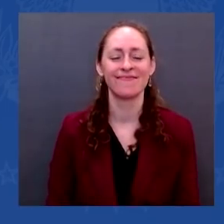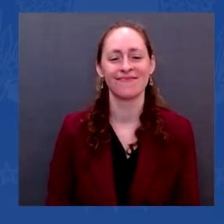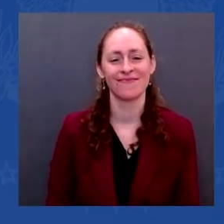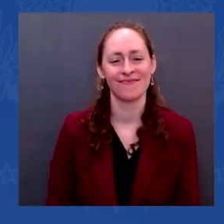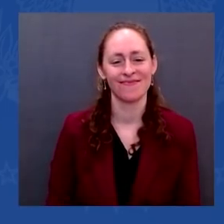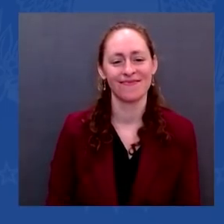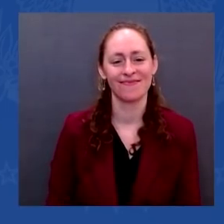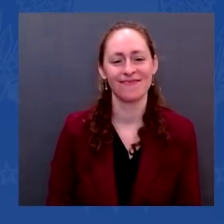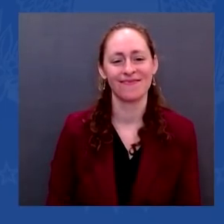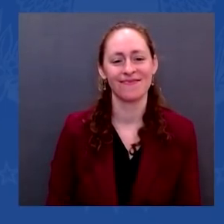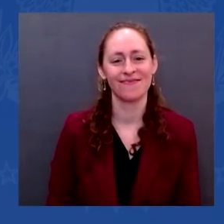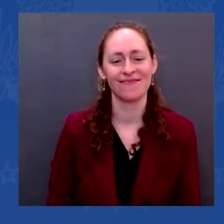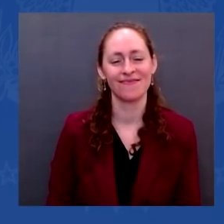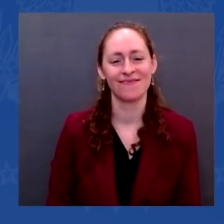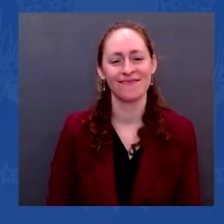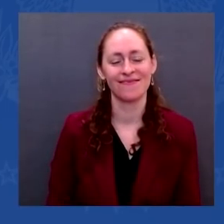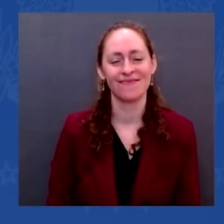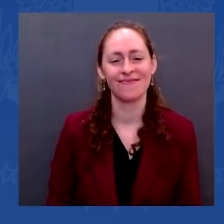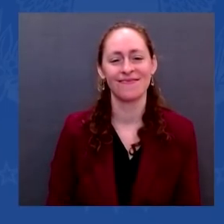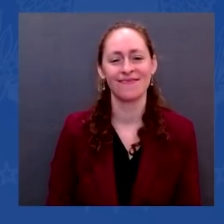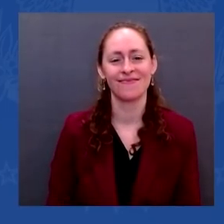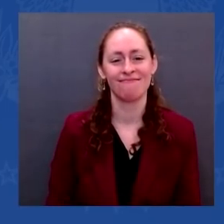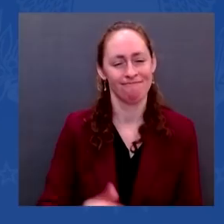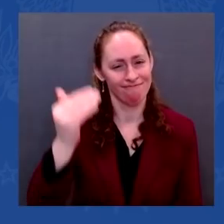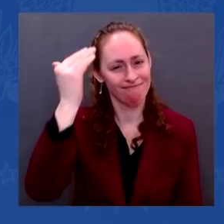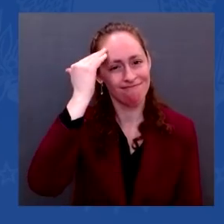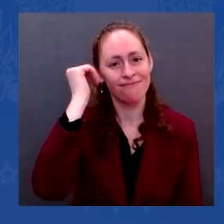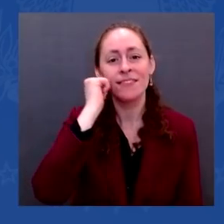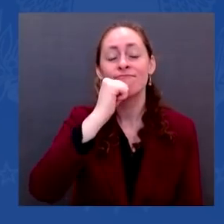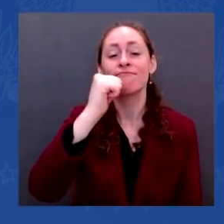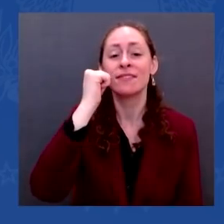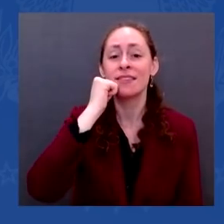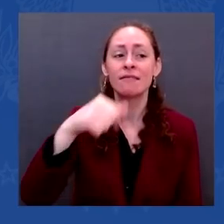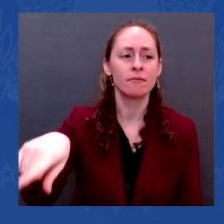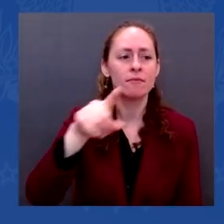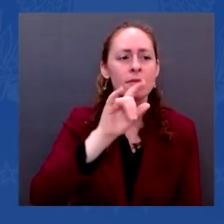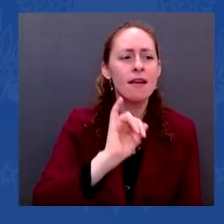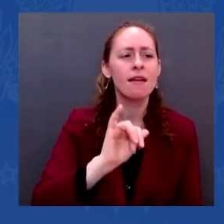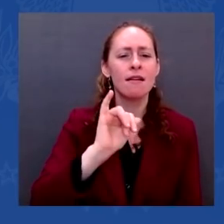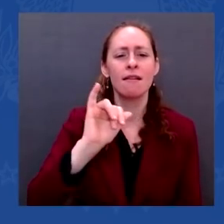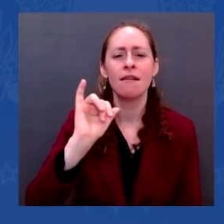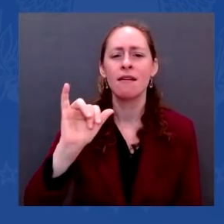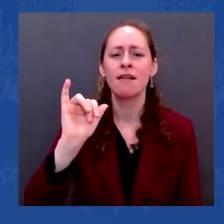Faith is not passive. Faith motivates action.